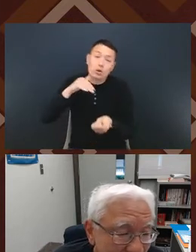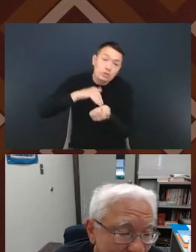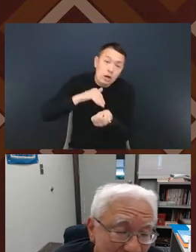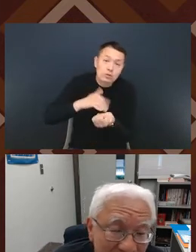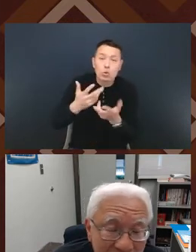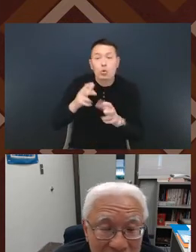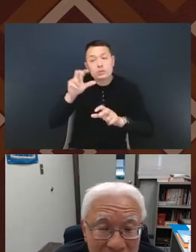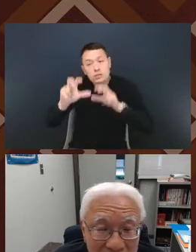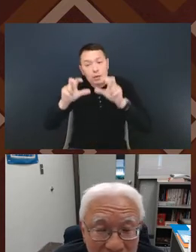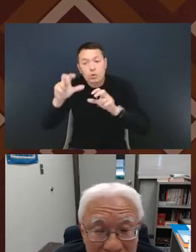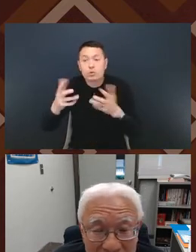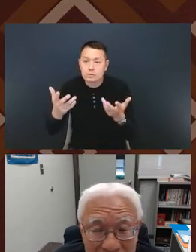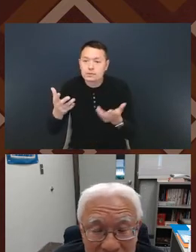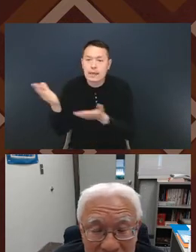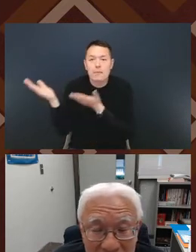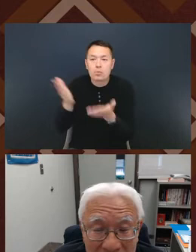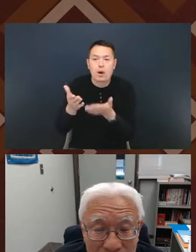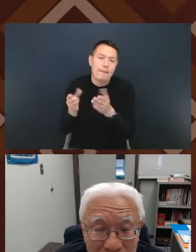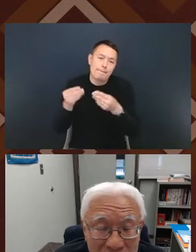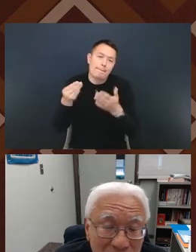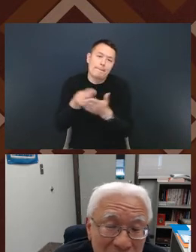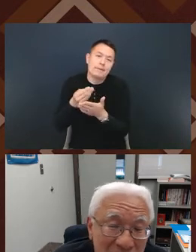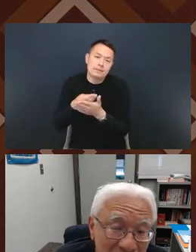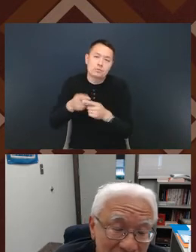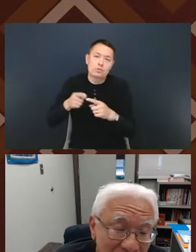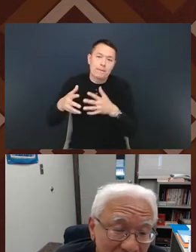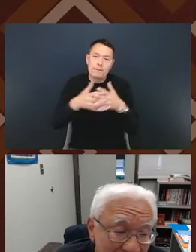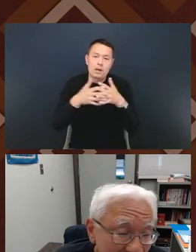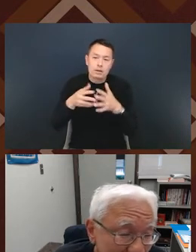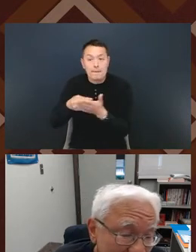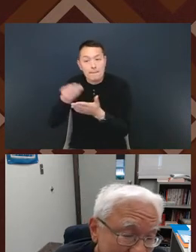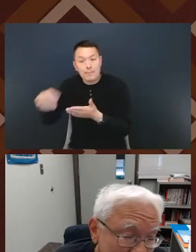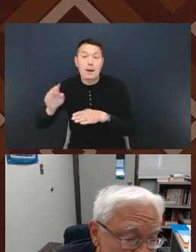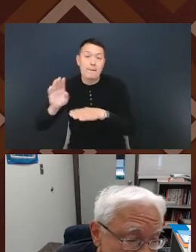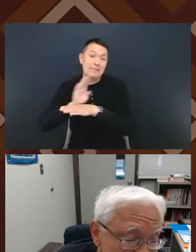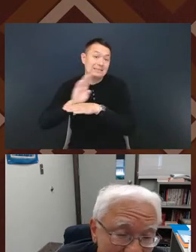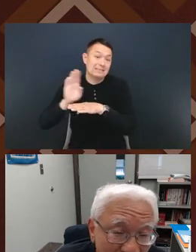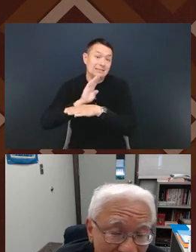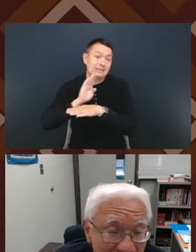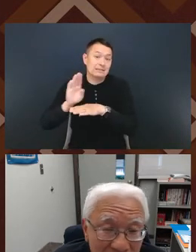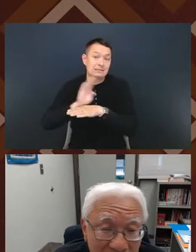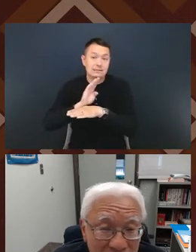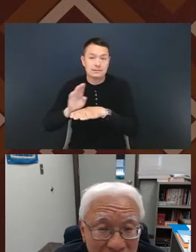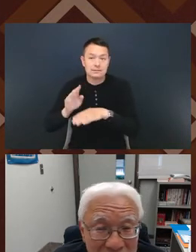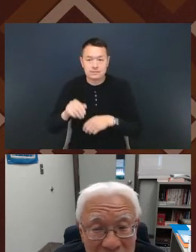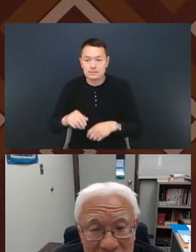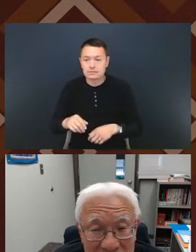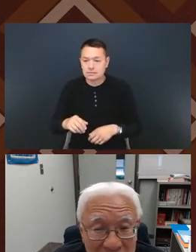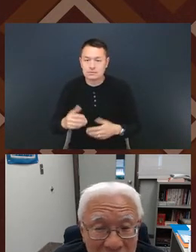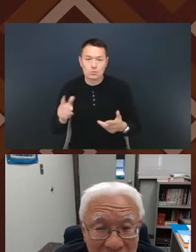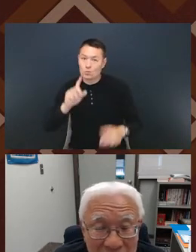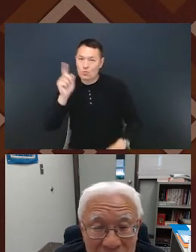they borrow money into America. They purchased businesses and a lot of businesses were in lower income neighborhoods than in L.A.